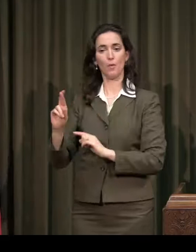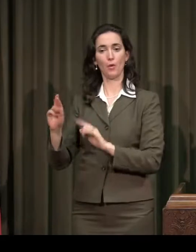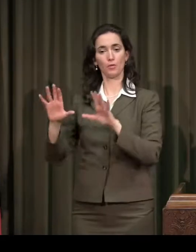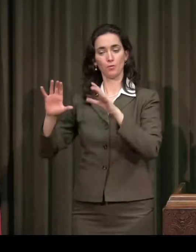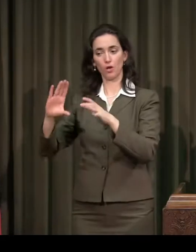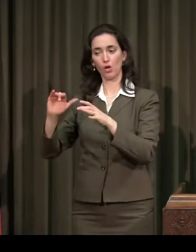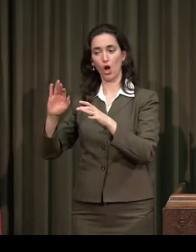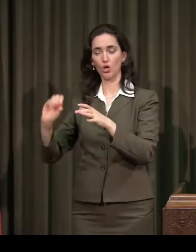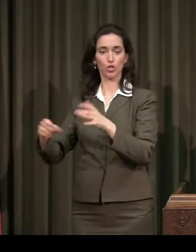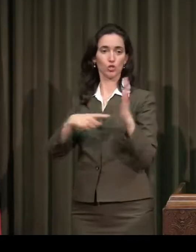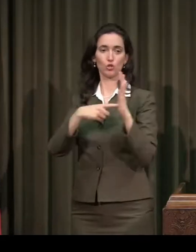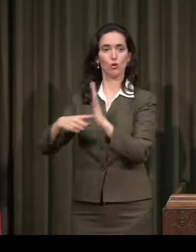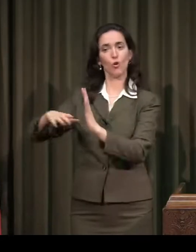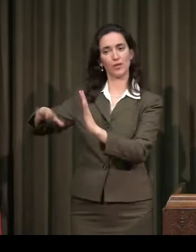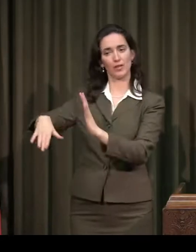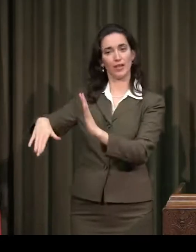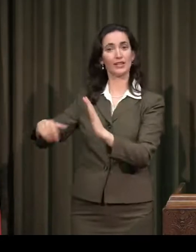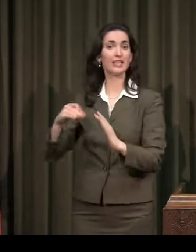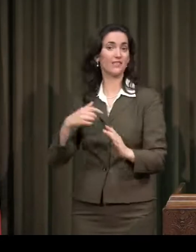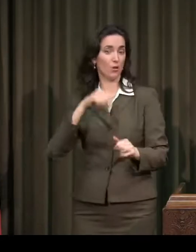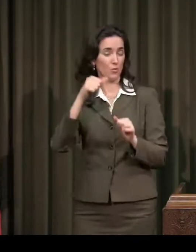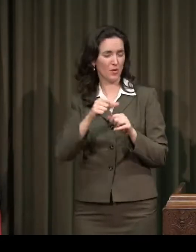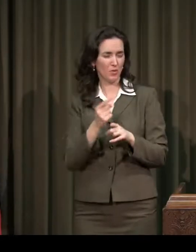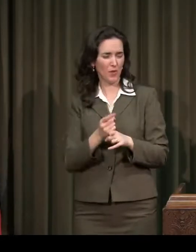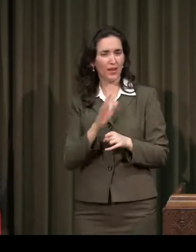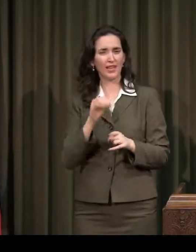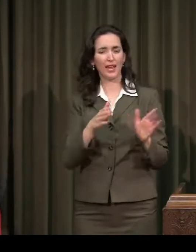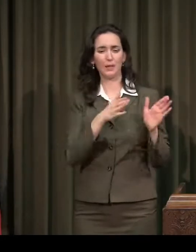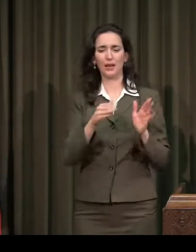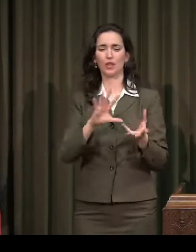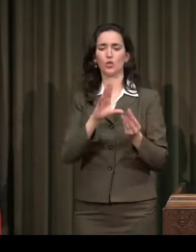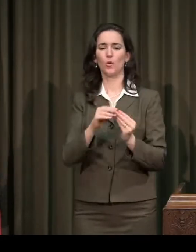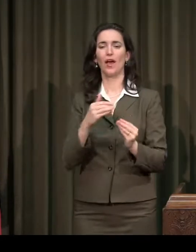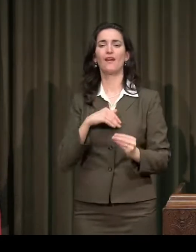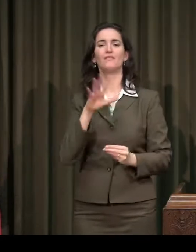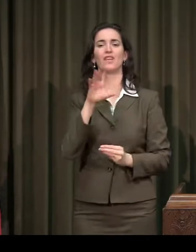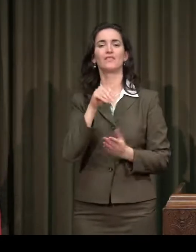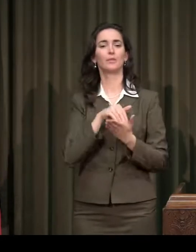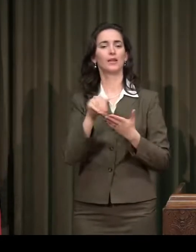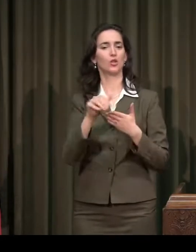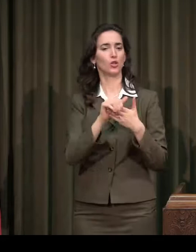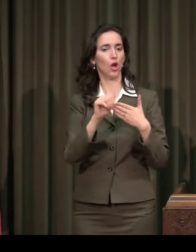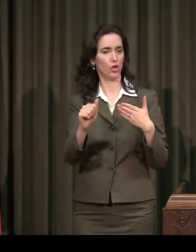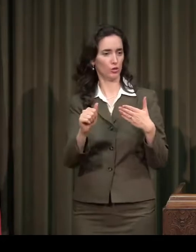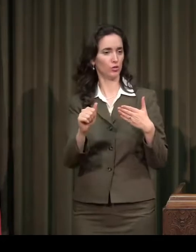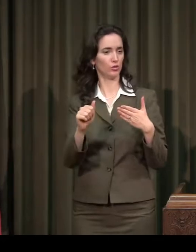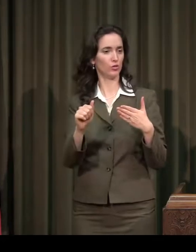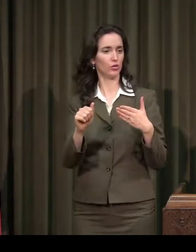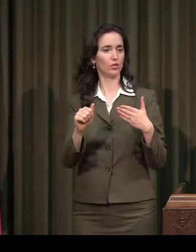plan if i remember right had a total of fifty million dollars of rainy day or